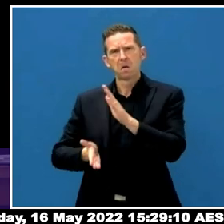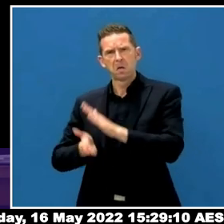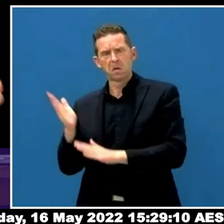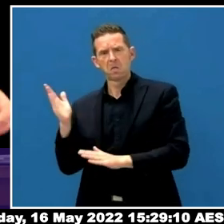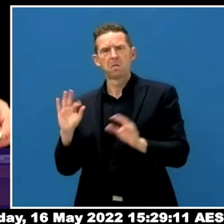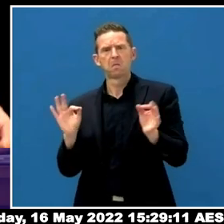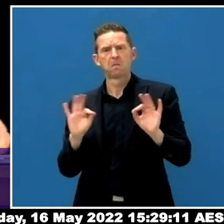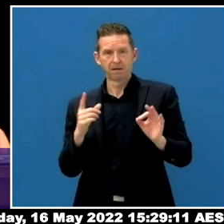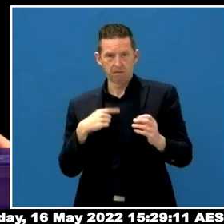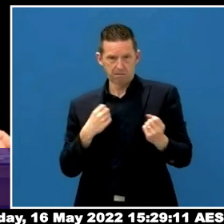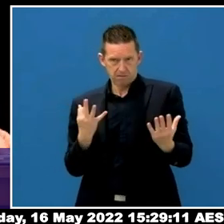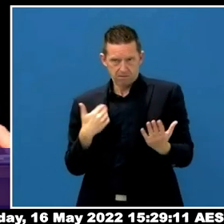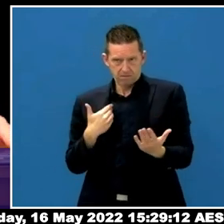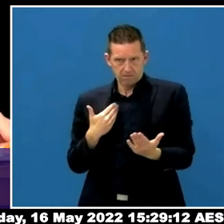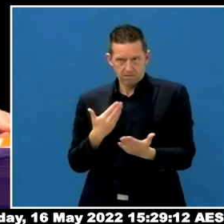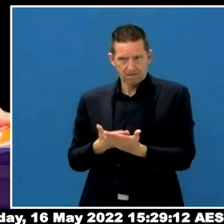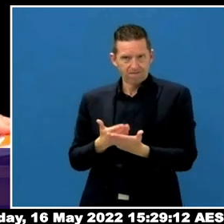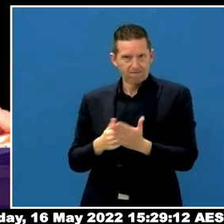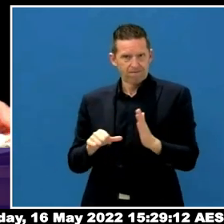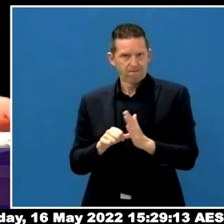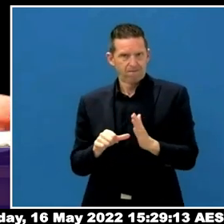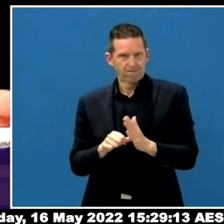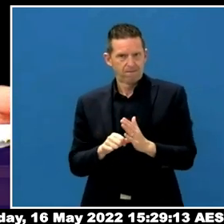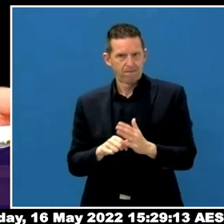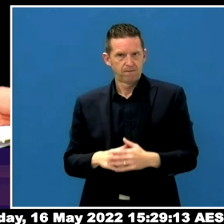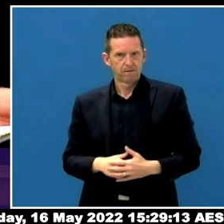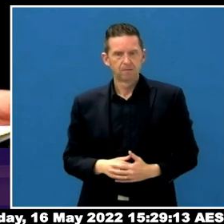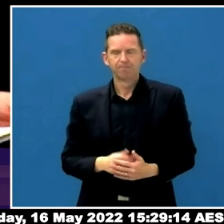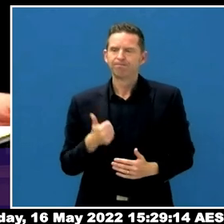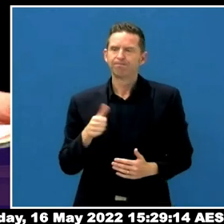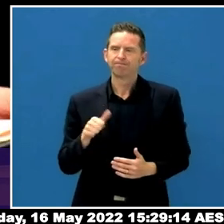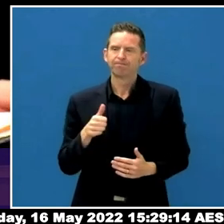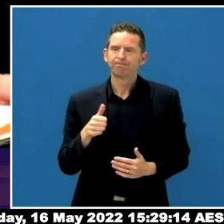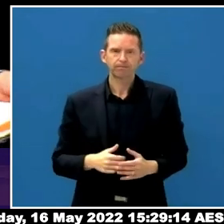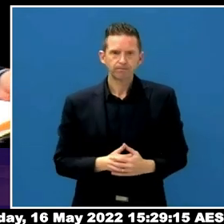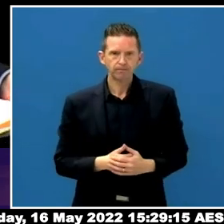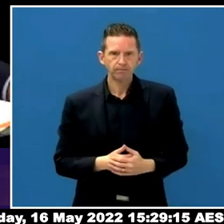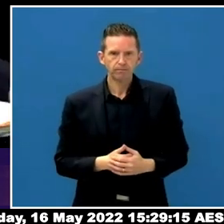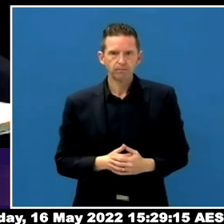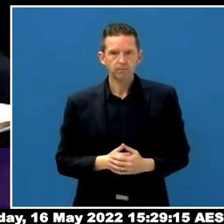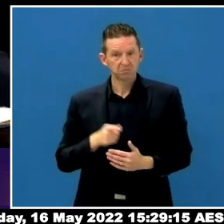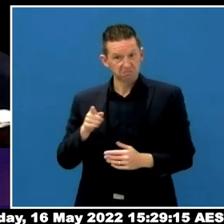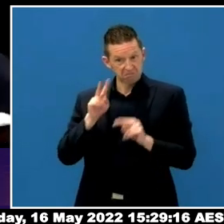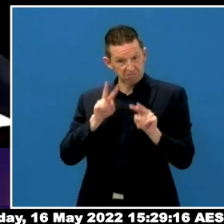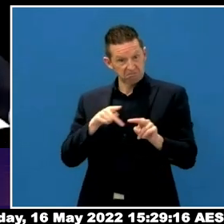Yes. And from your impressions, did he enjoy Club Afford? He did, yes, he did.